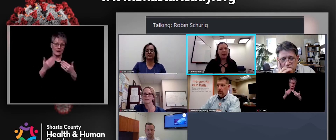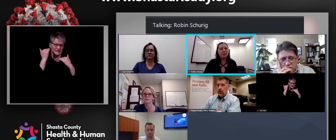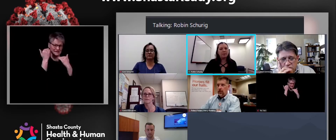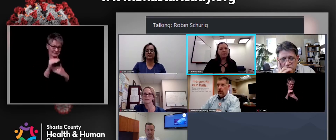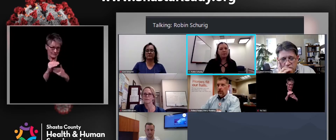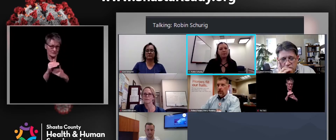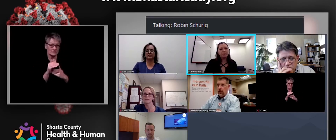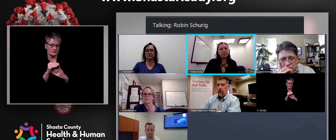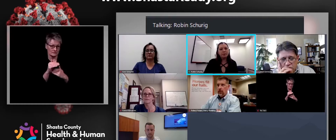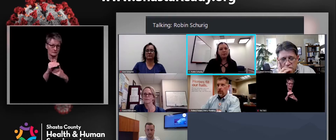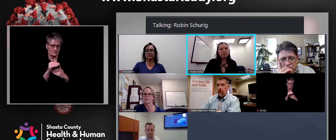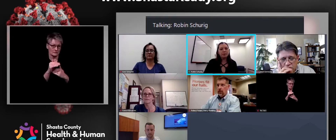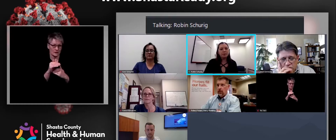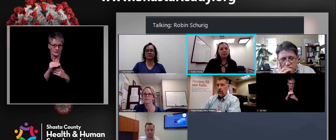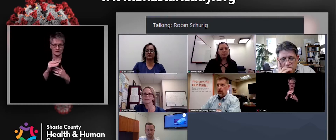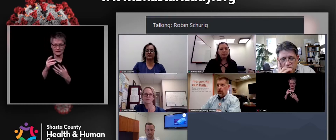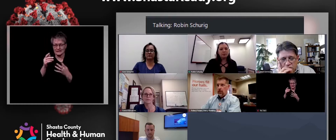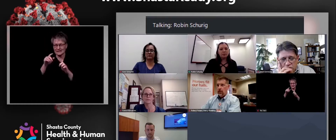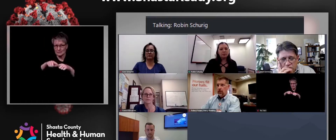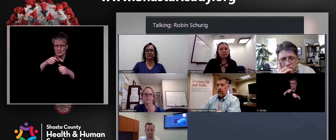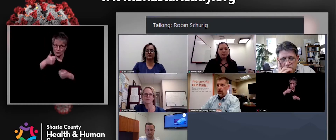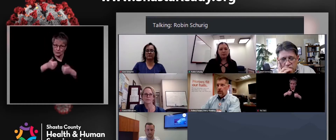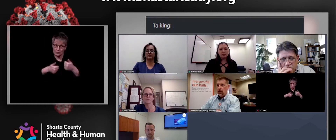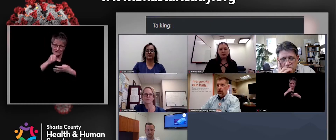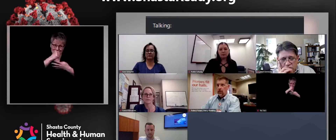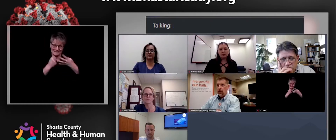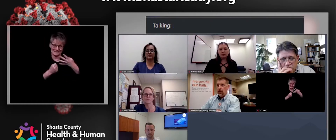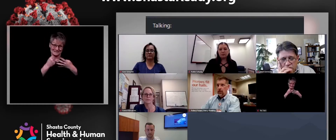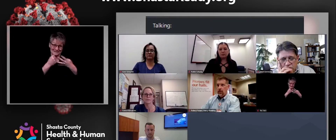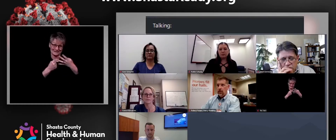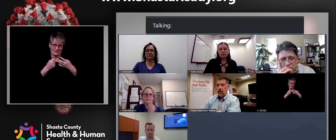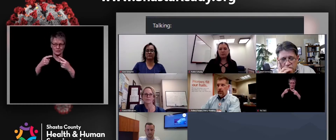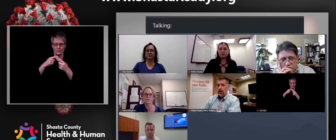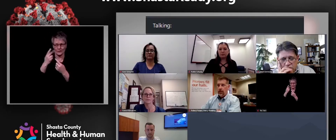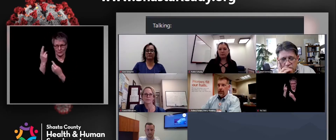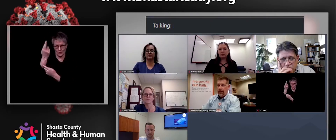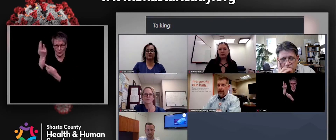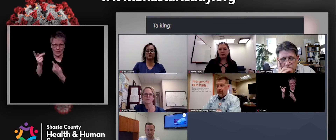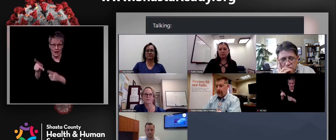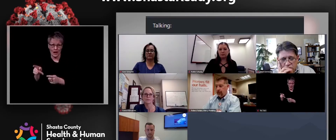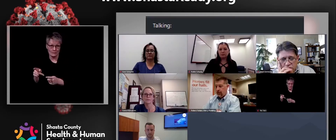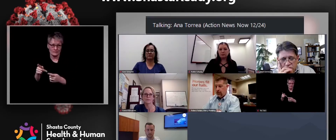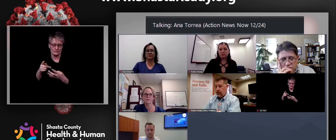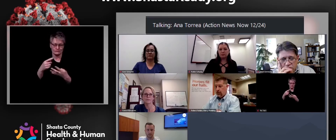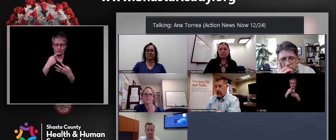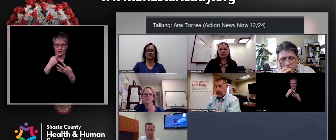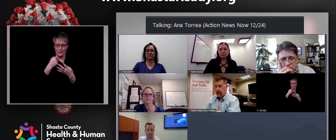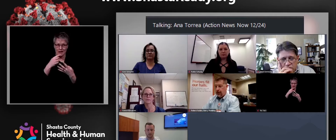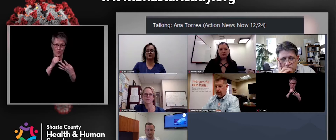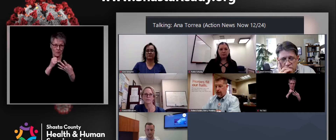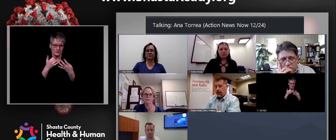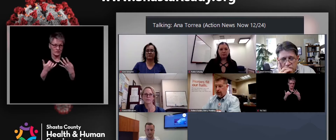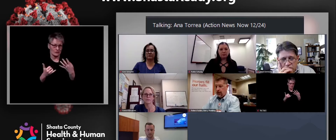or the yellow. Thank you. And I think that covers it for